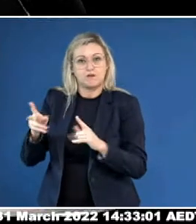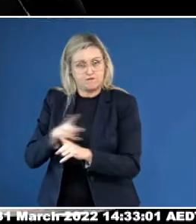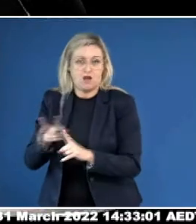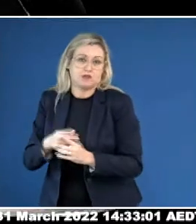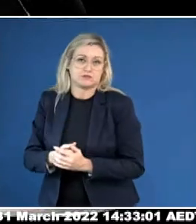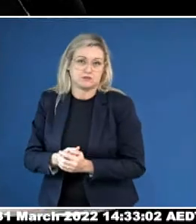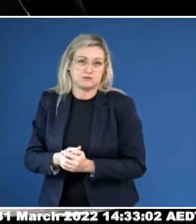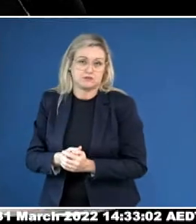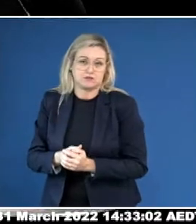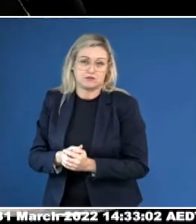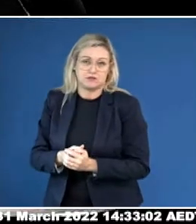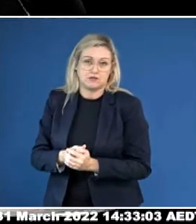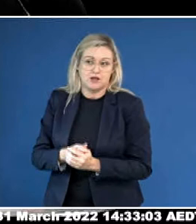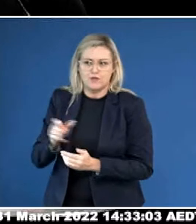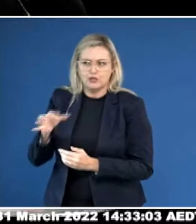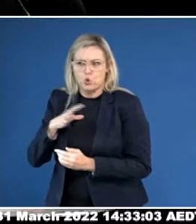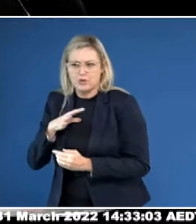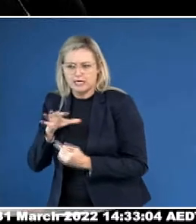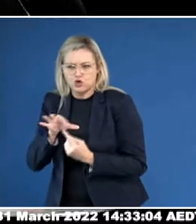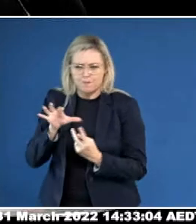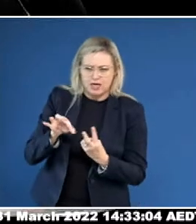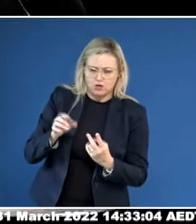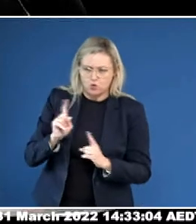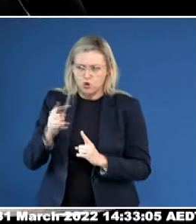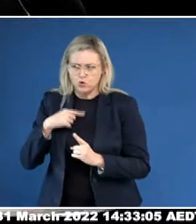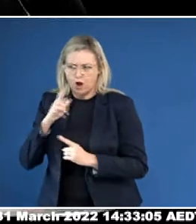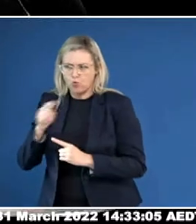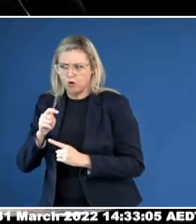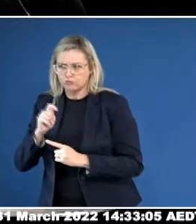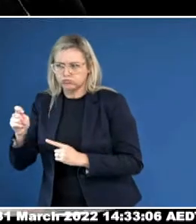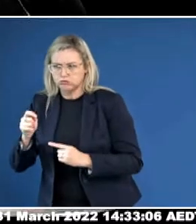to choose or prioritise one part of our identity over the other. Okay.